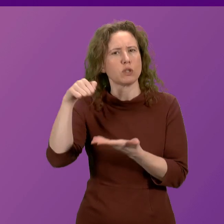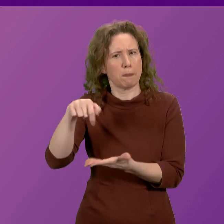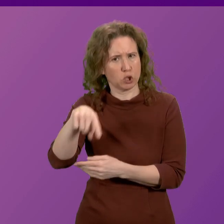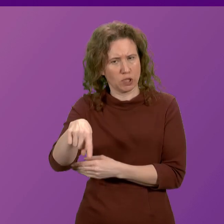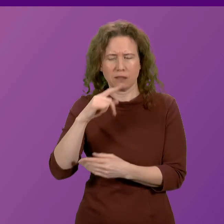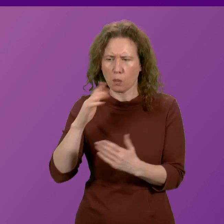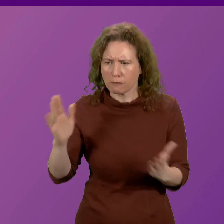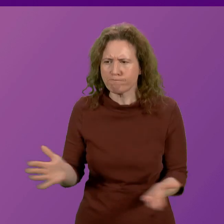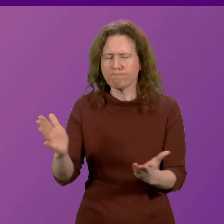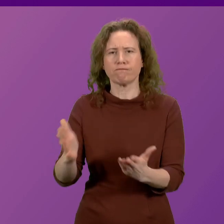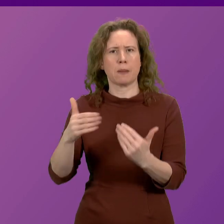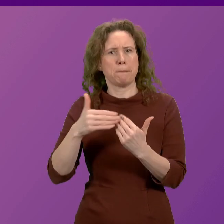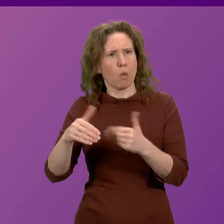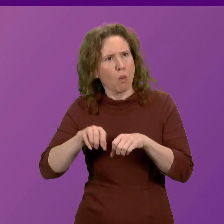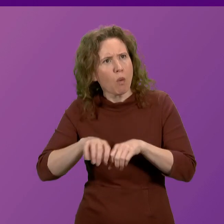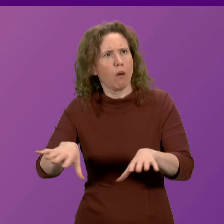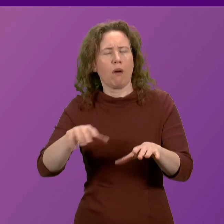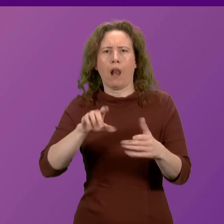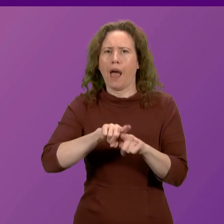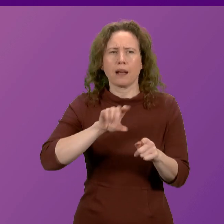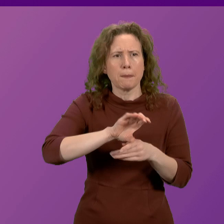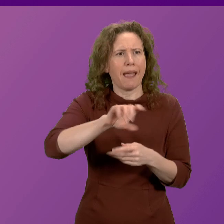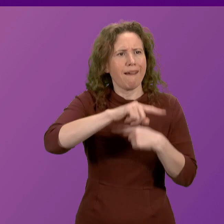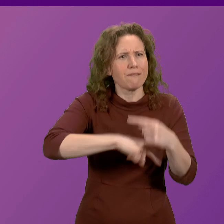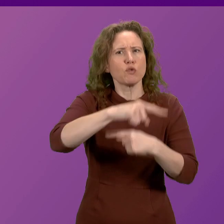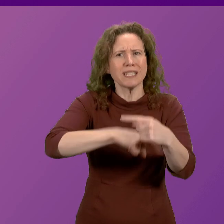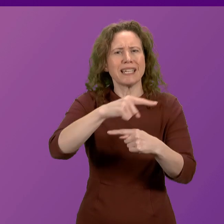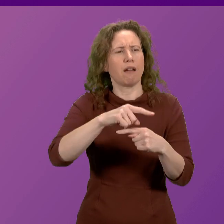facilitate the provision of multiyear funding, despite a single-year fixed